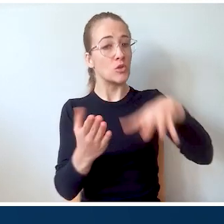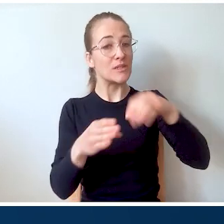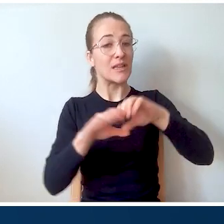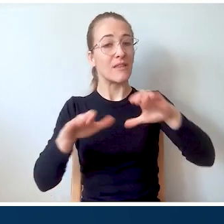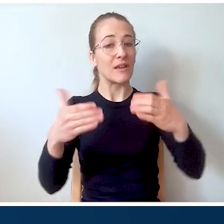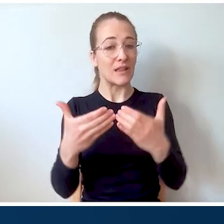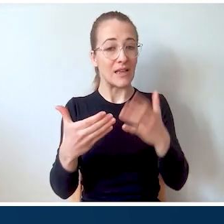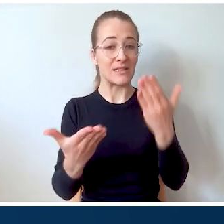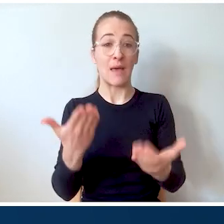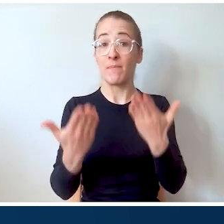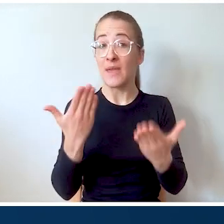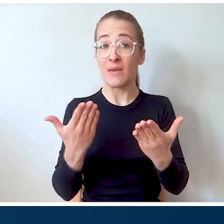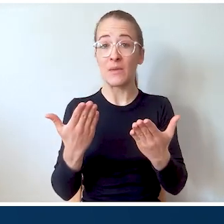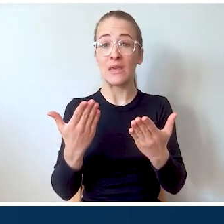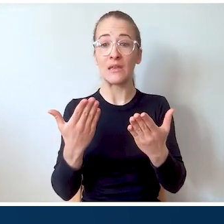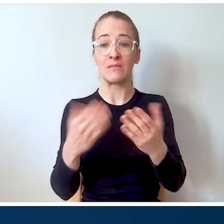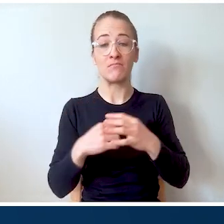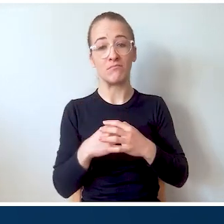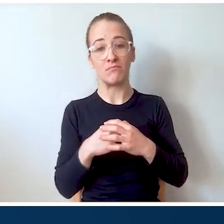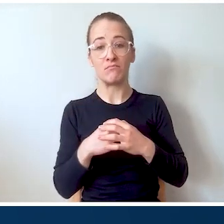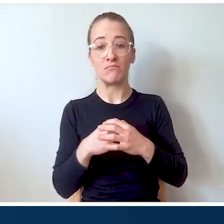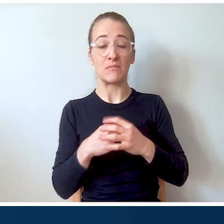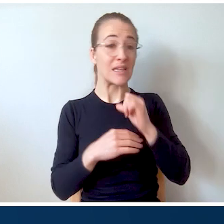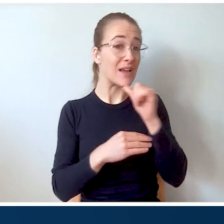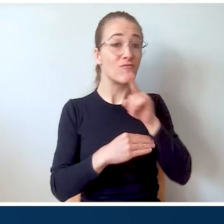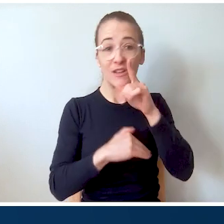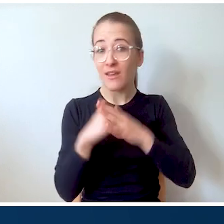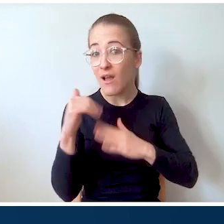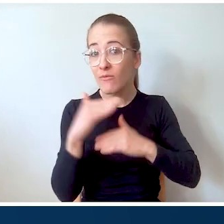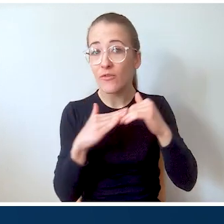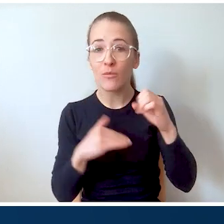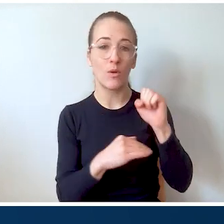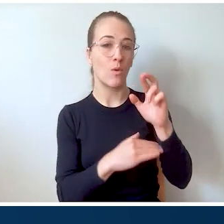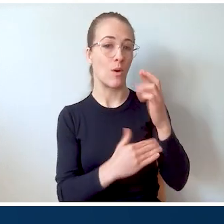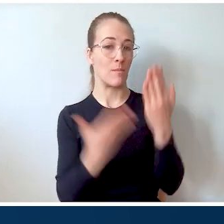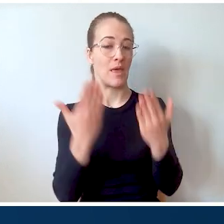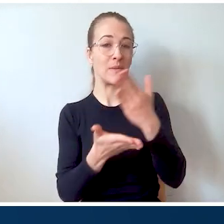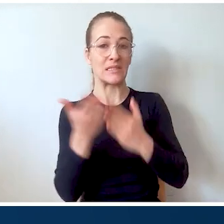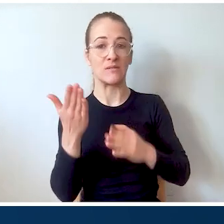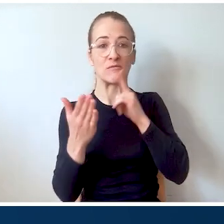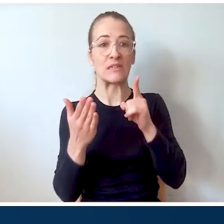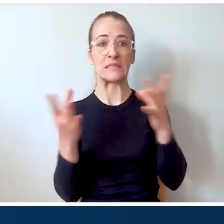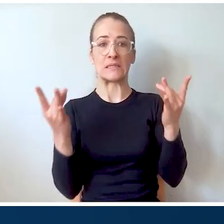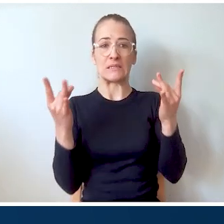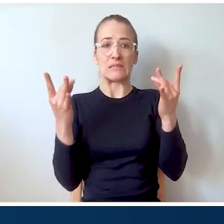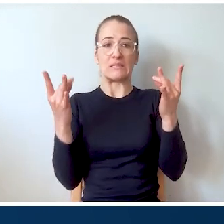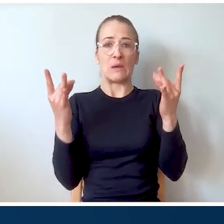that maybe hadn't been very comfortable or some of this made them very uncomfortable. And I think as,